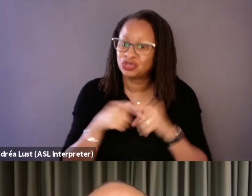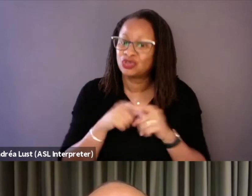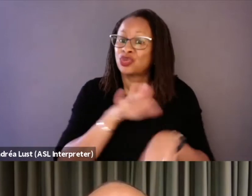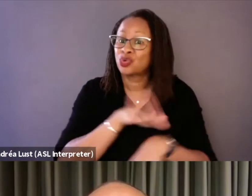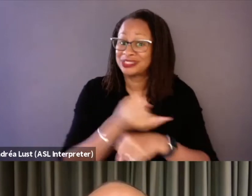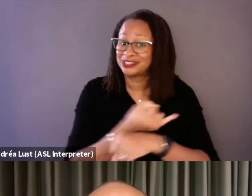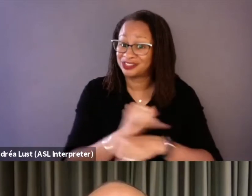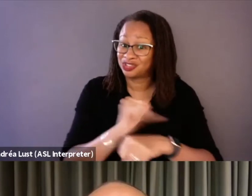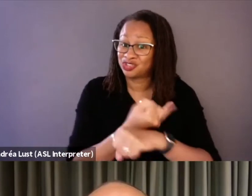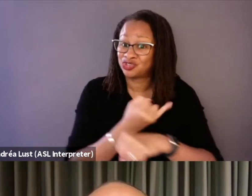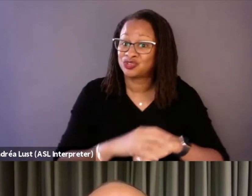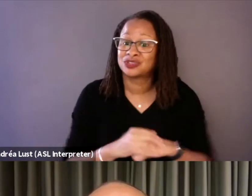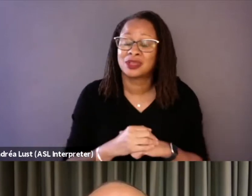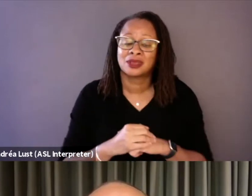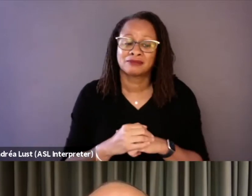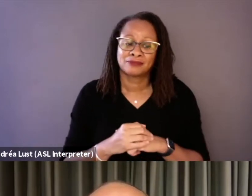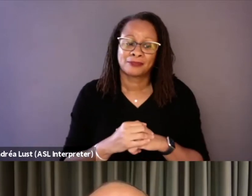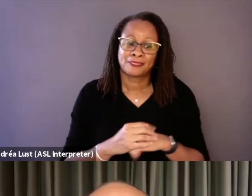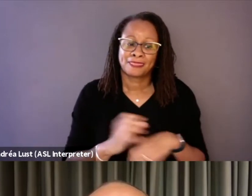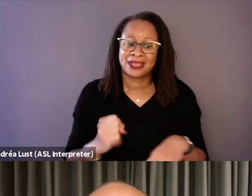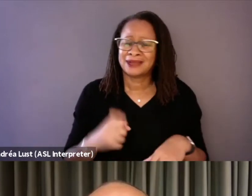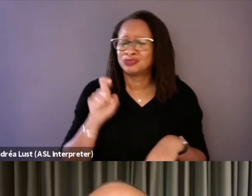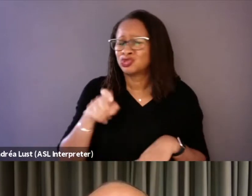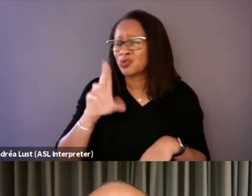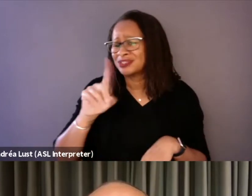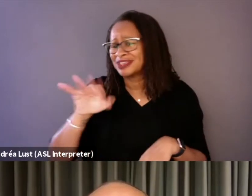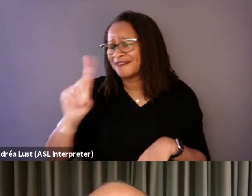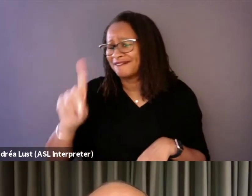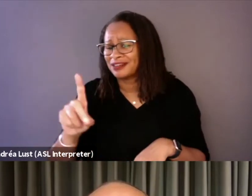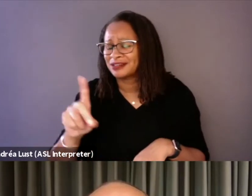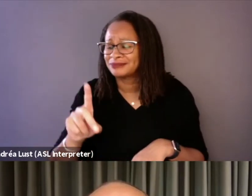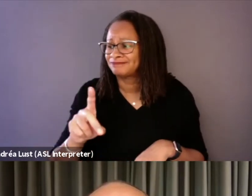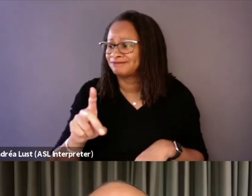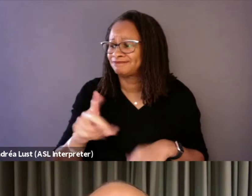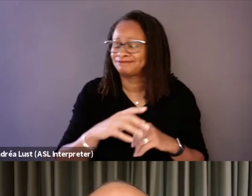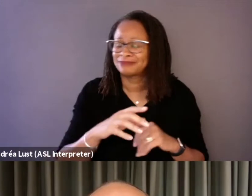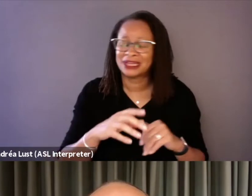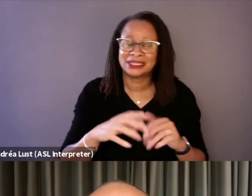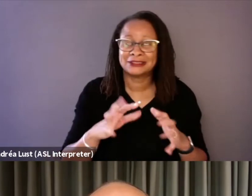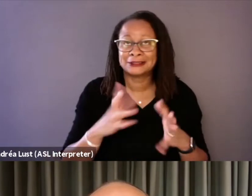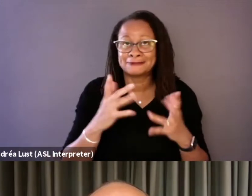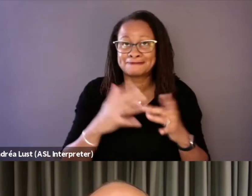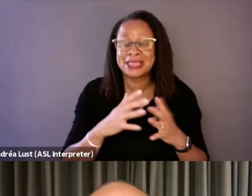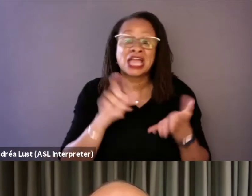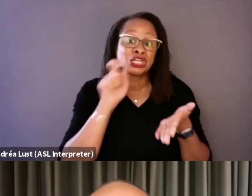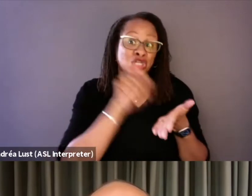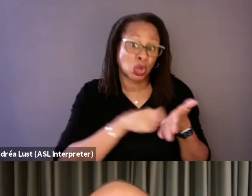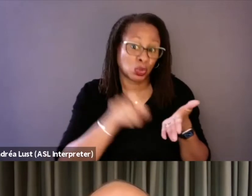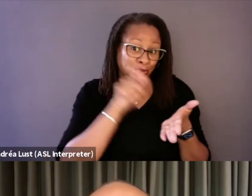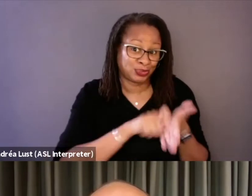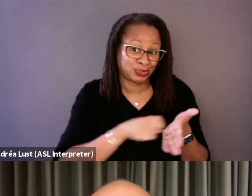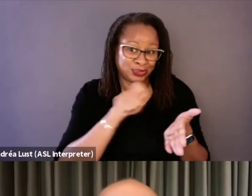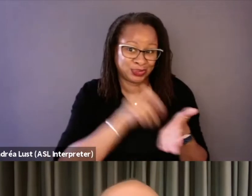I'm sure David would have had, and this is putting it kindly, notes, on the thing.